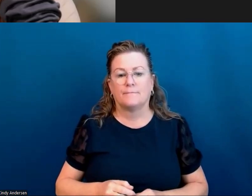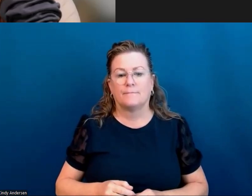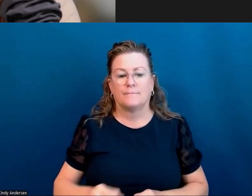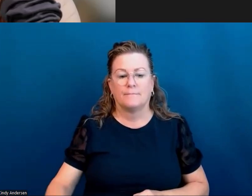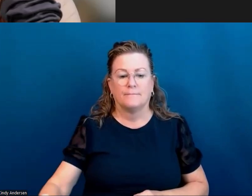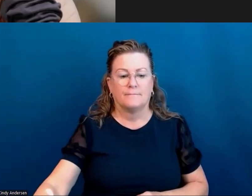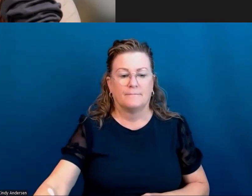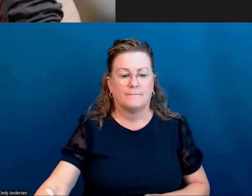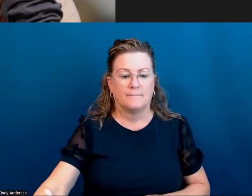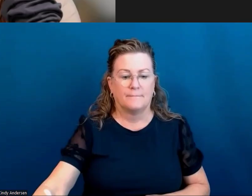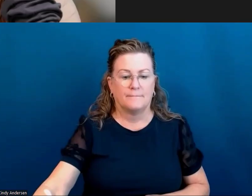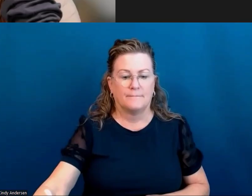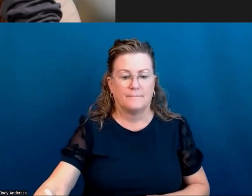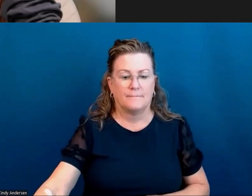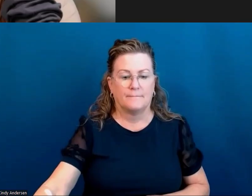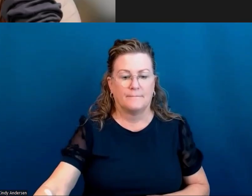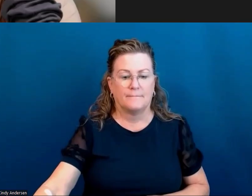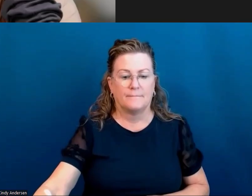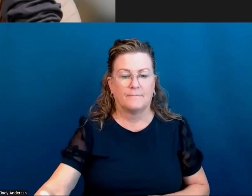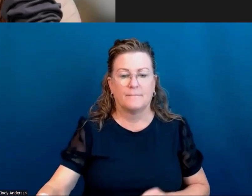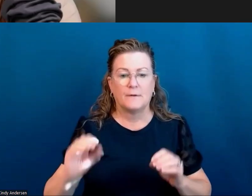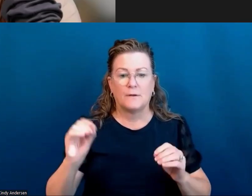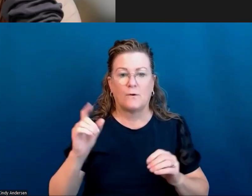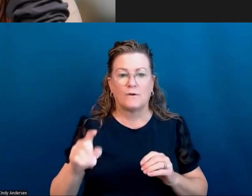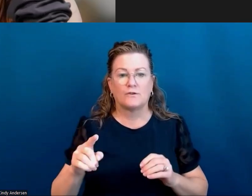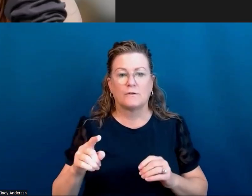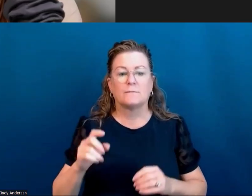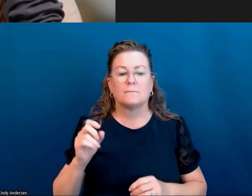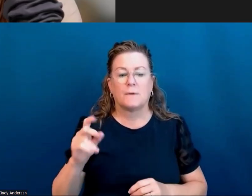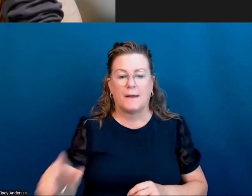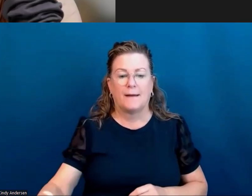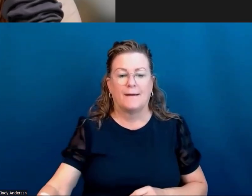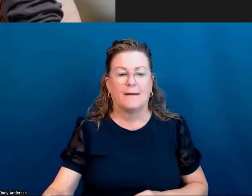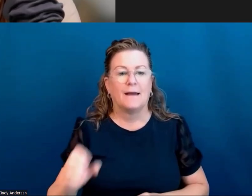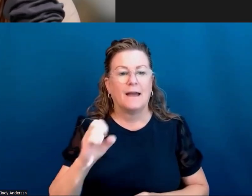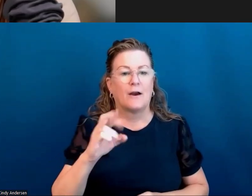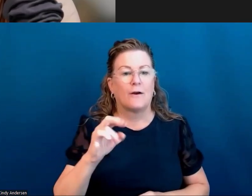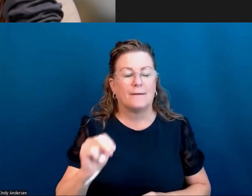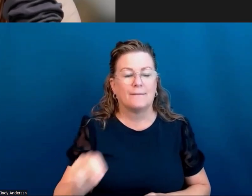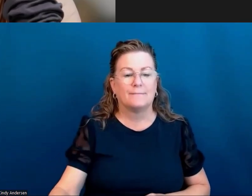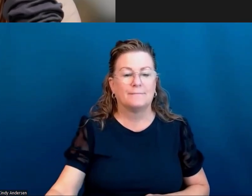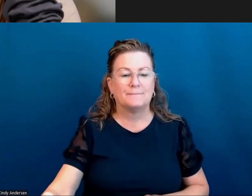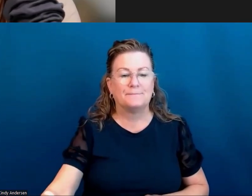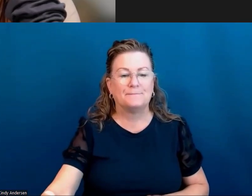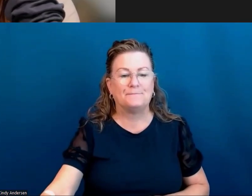so Okay, nobody has it. So Ashley, I mean, Erin and Ashley